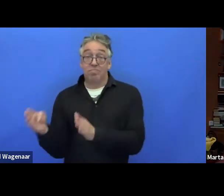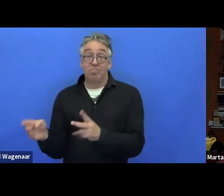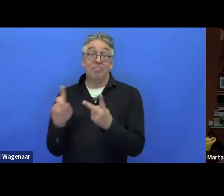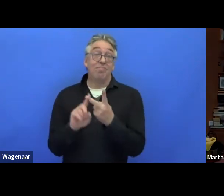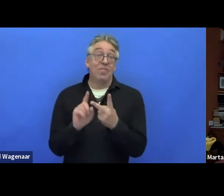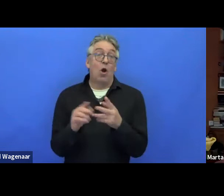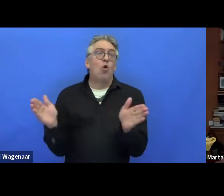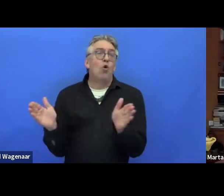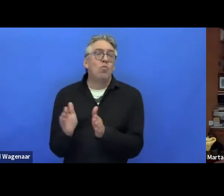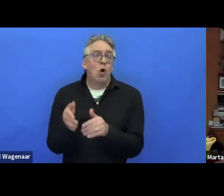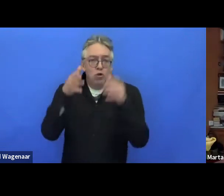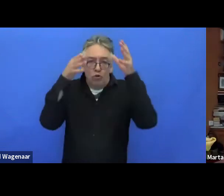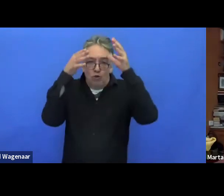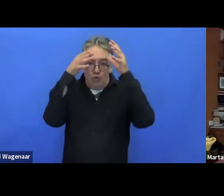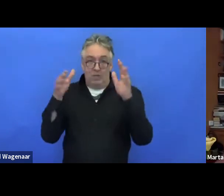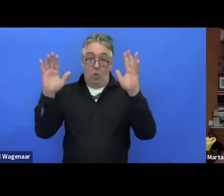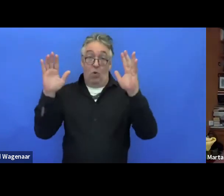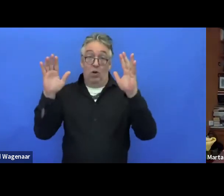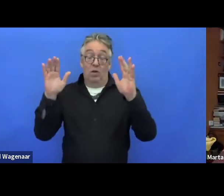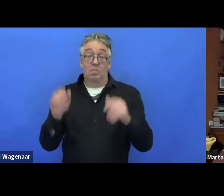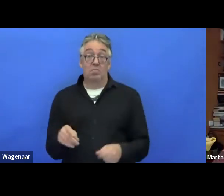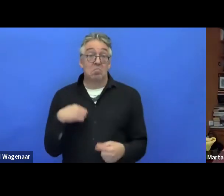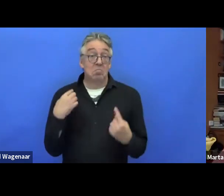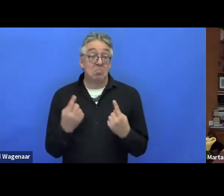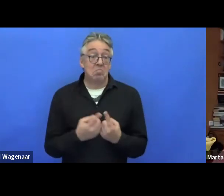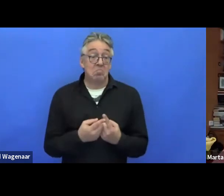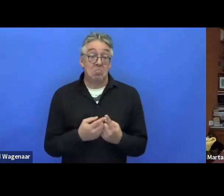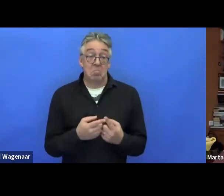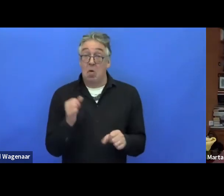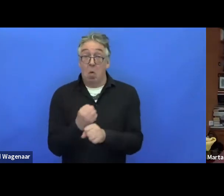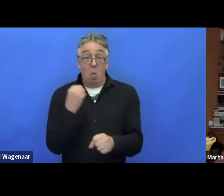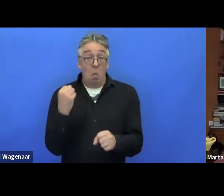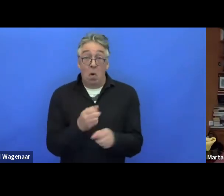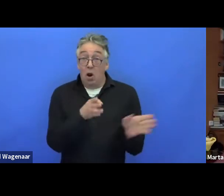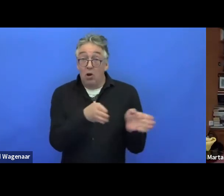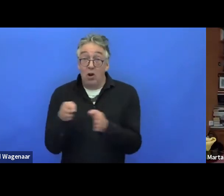A bit more of those, about 20 lawyers, and then legal trainees,